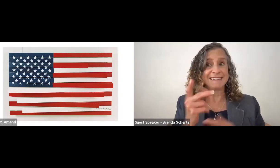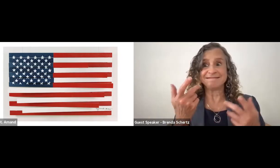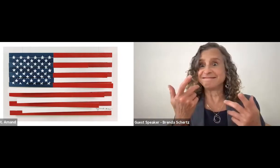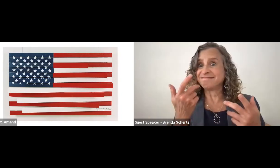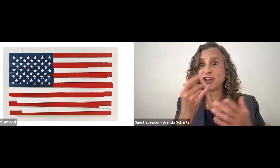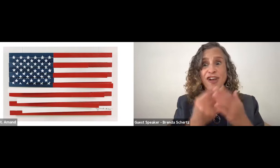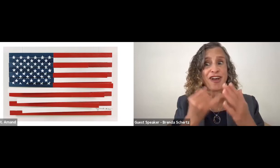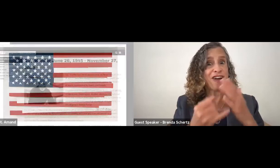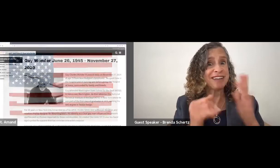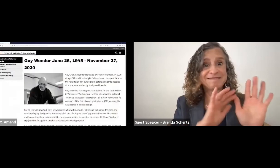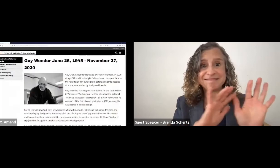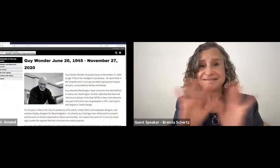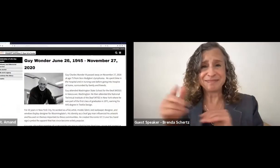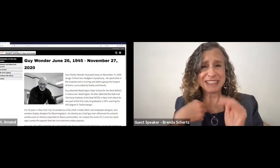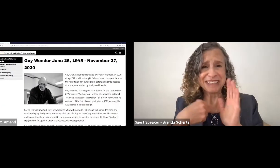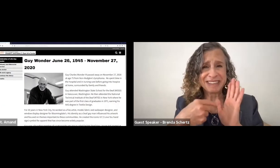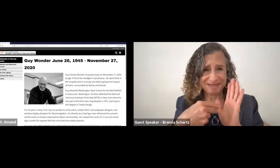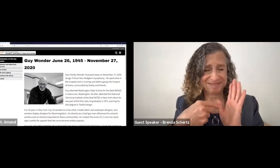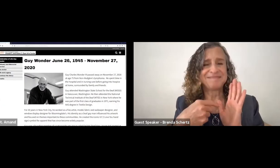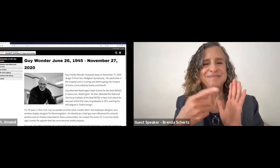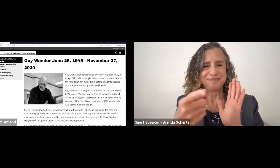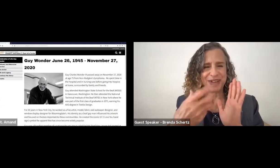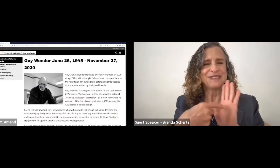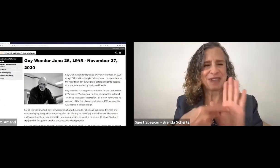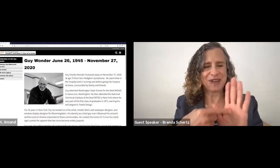What else did I want to talk about? Um...